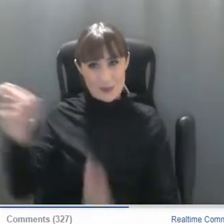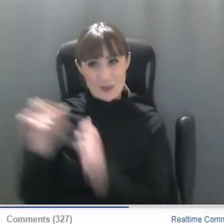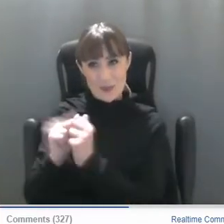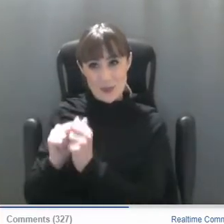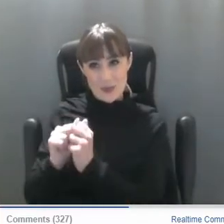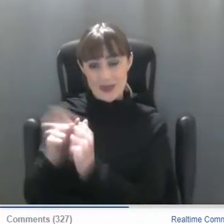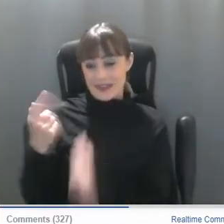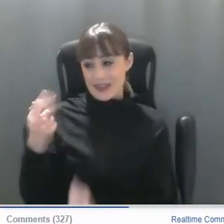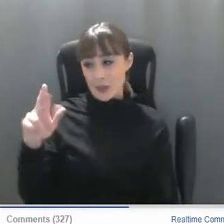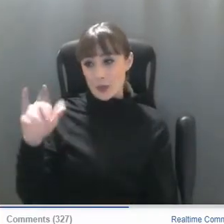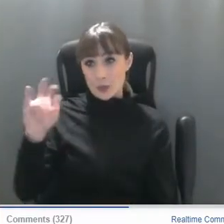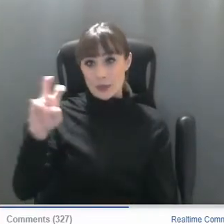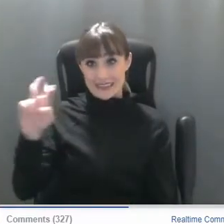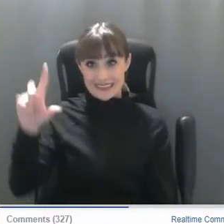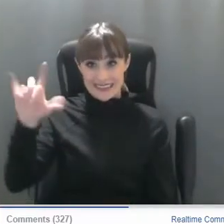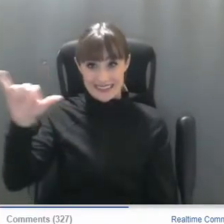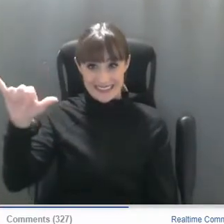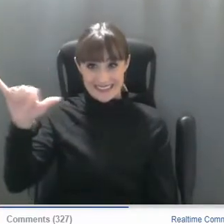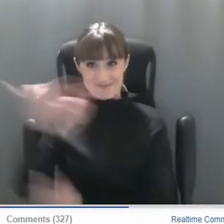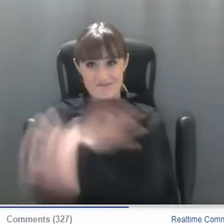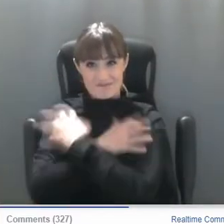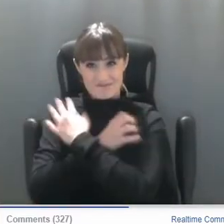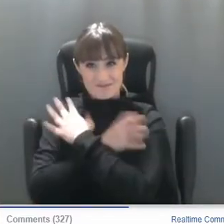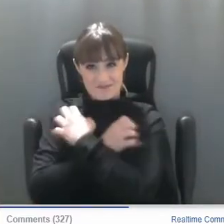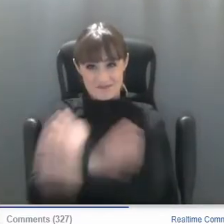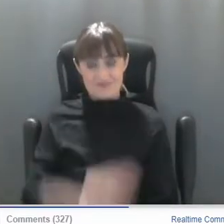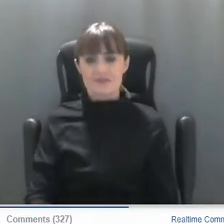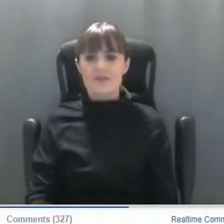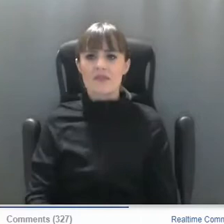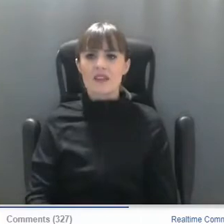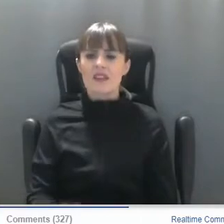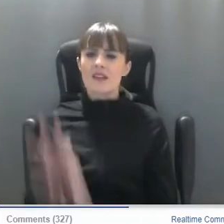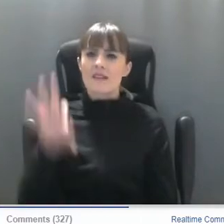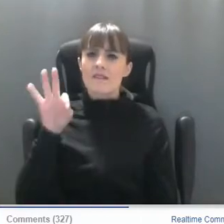trips- um we're still trying to kind of figure those out. A lot of you have asked